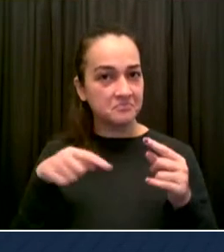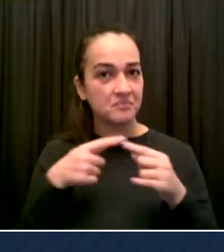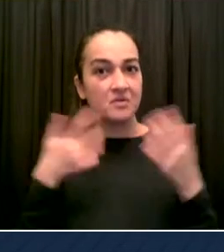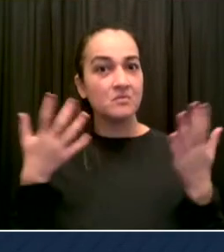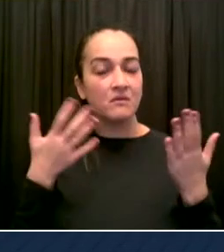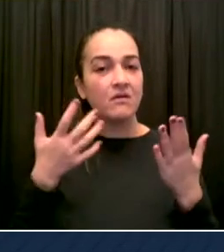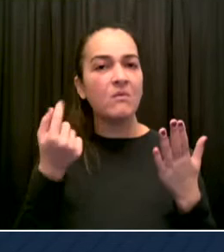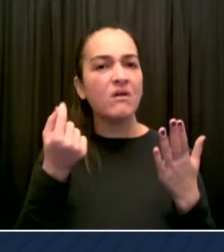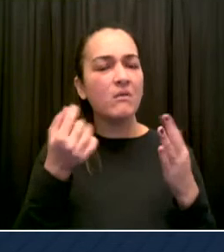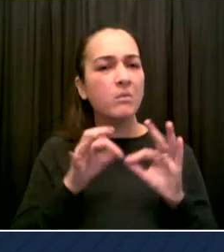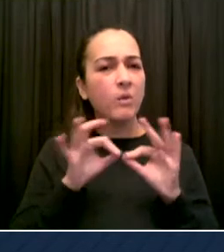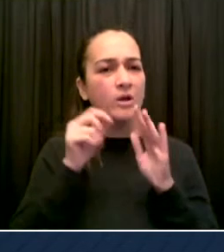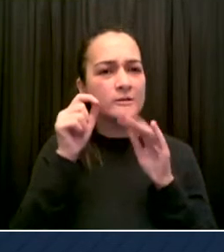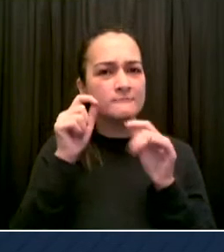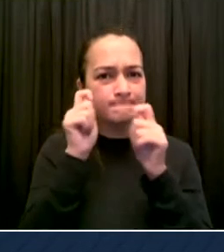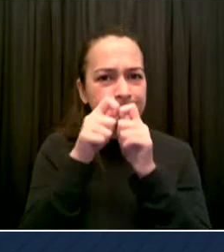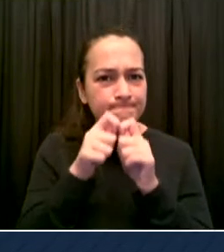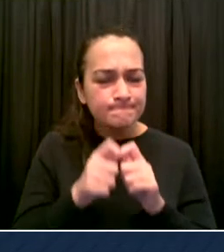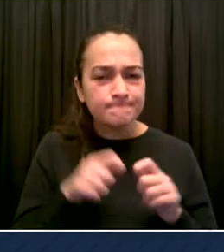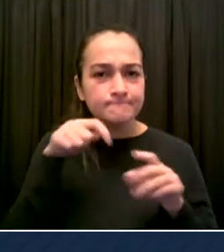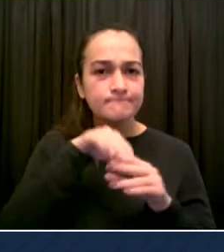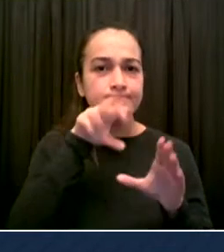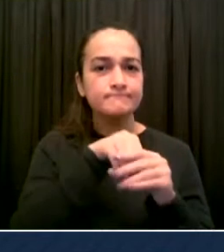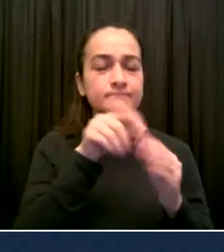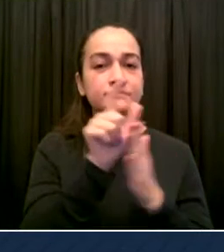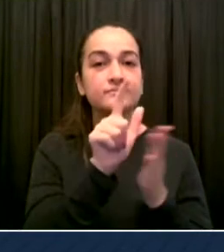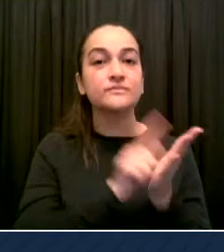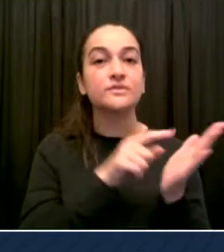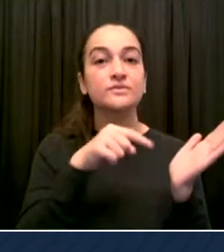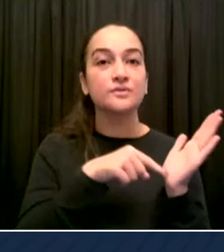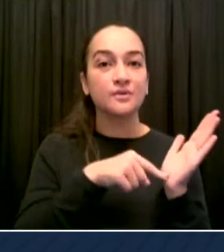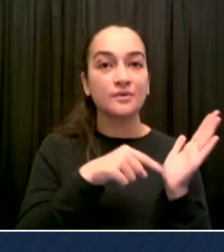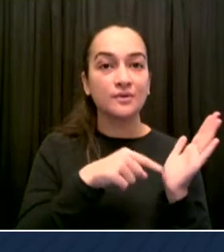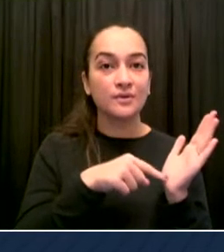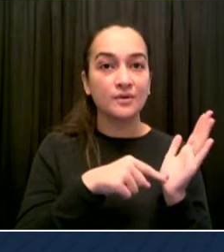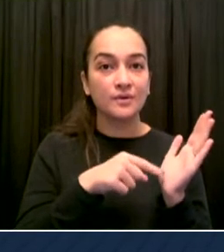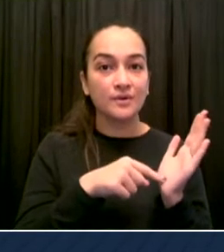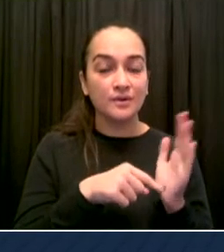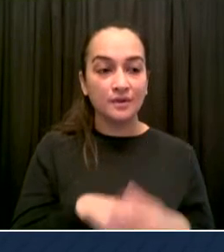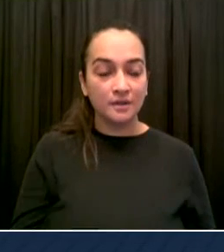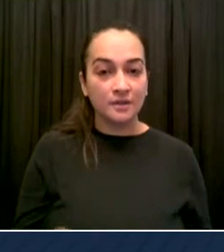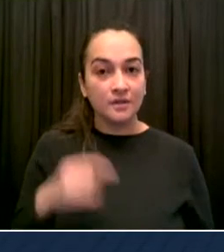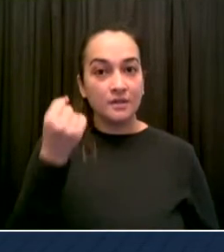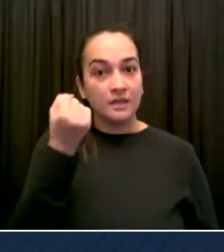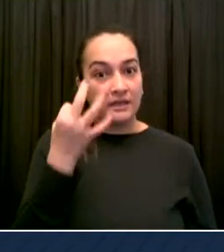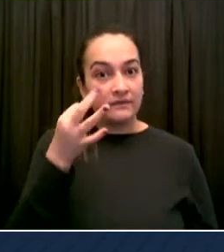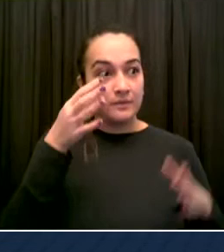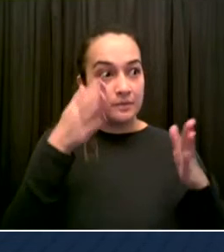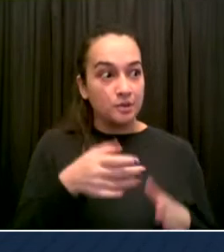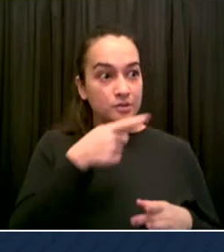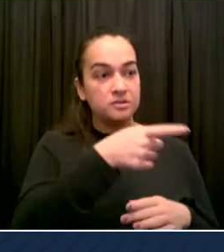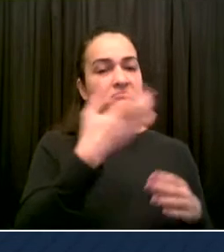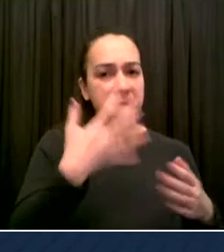ARE CERTAIN TECHNICAL PAROLE